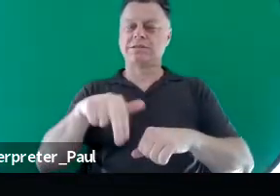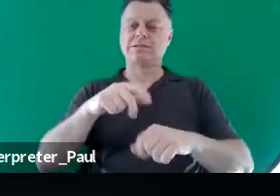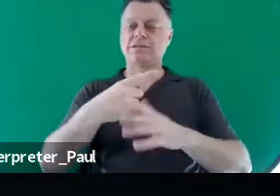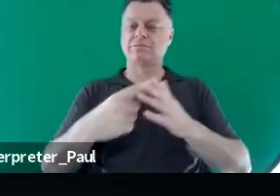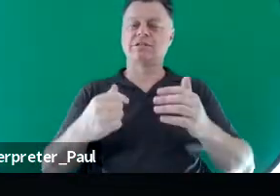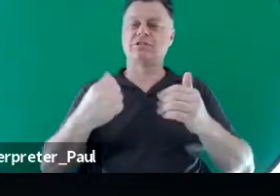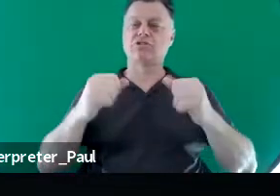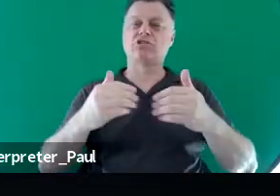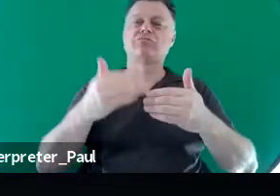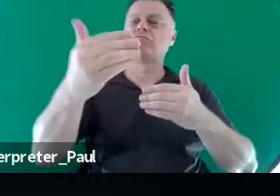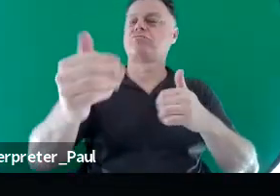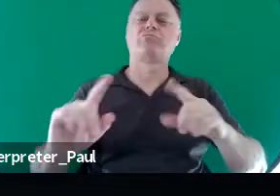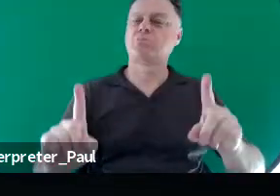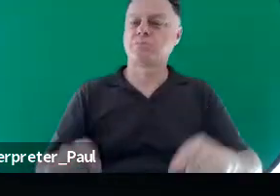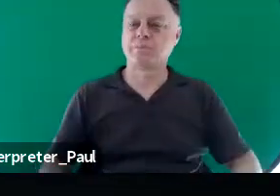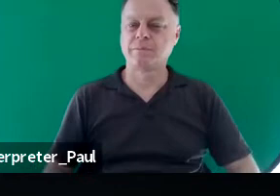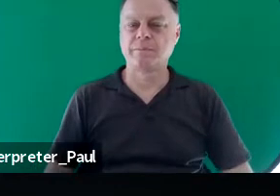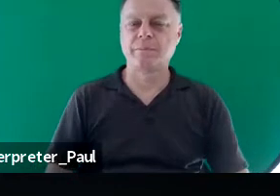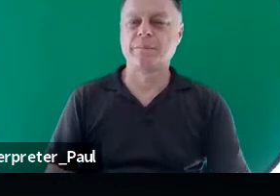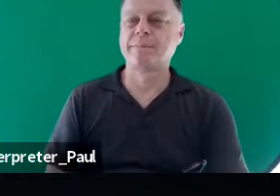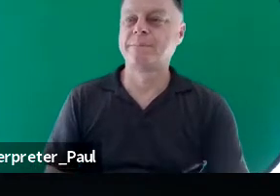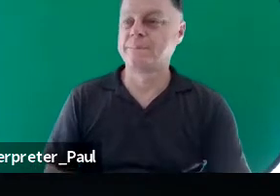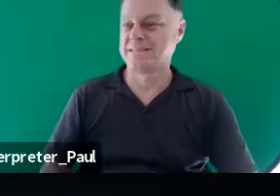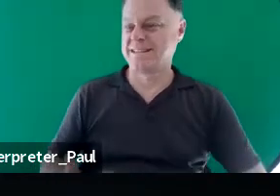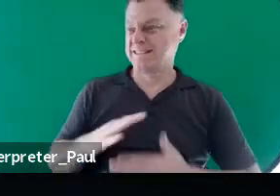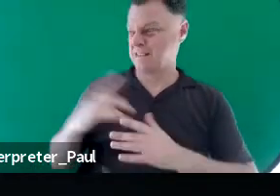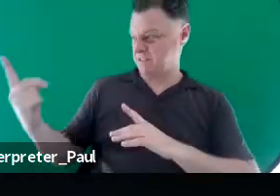At the moment, and that's where we got connected through the roundtable we were at,